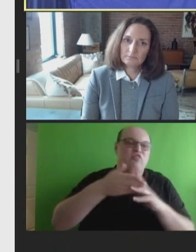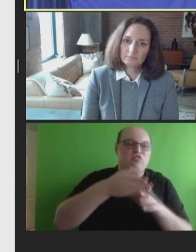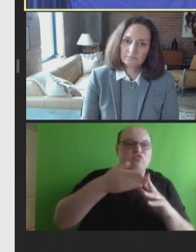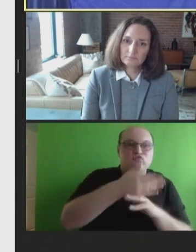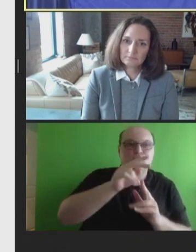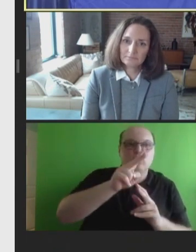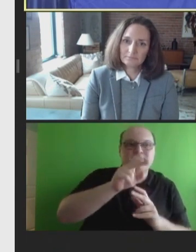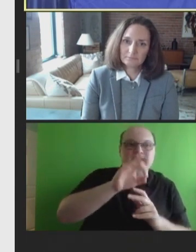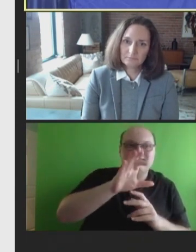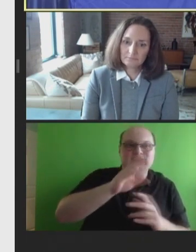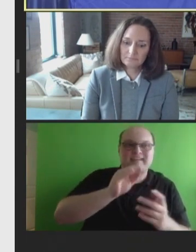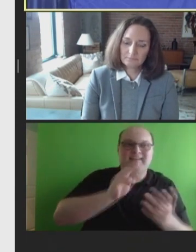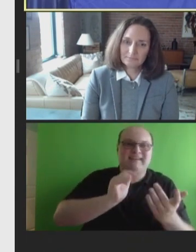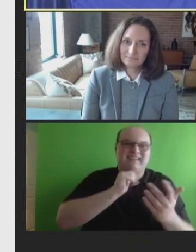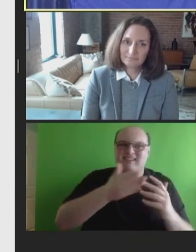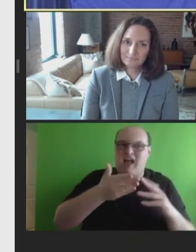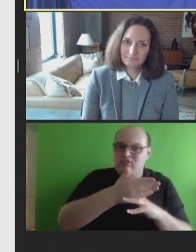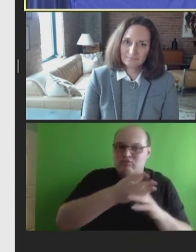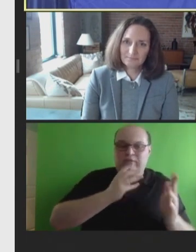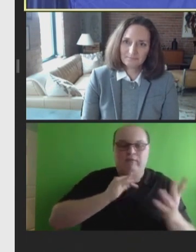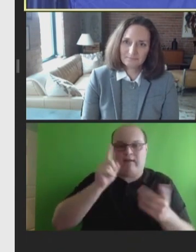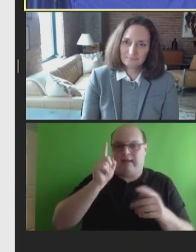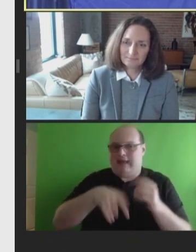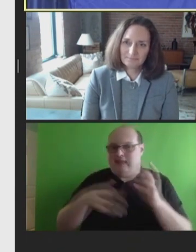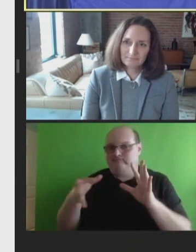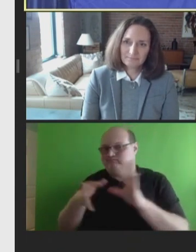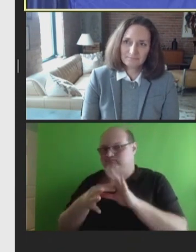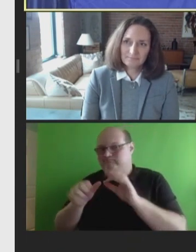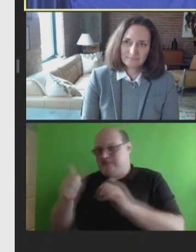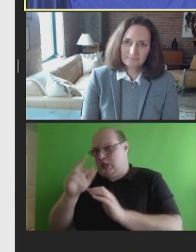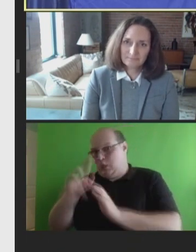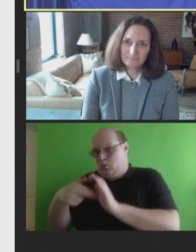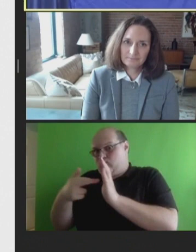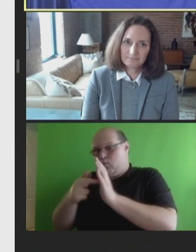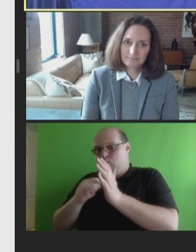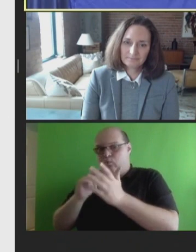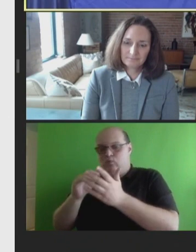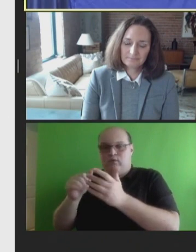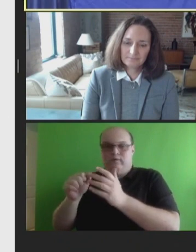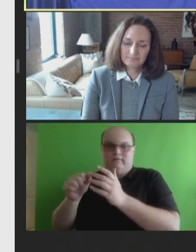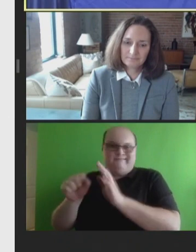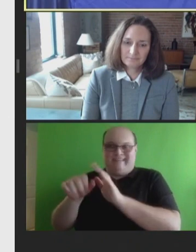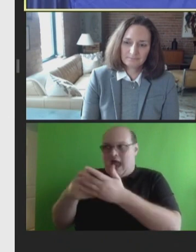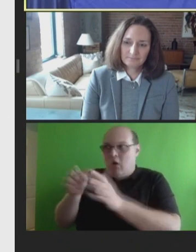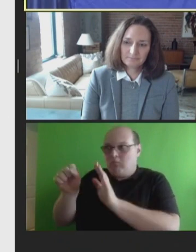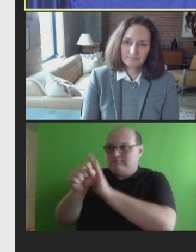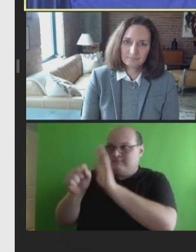not sure that I can speak to what the role of the state and local health departments would be. But,